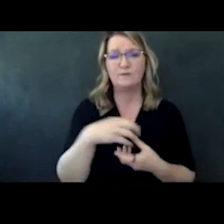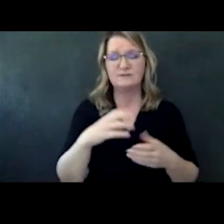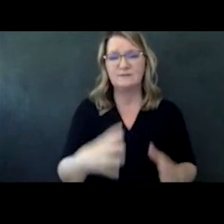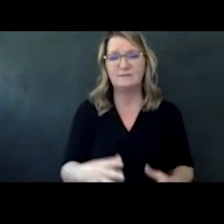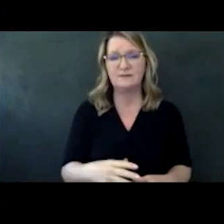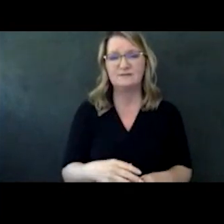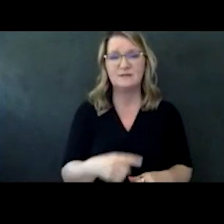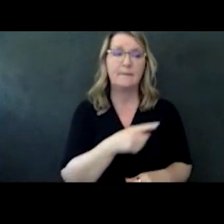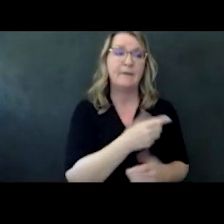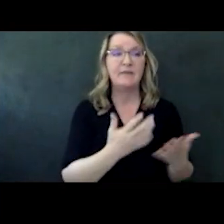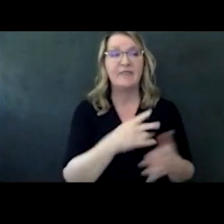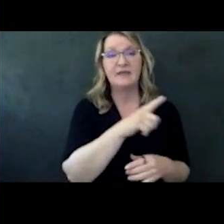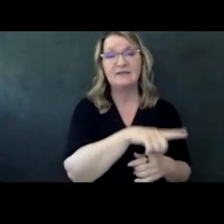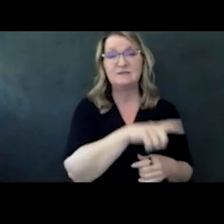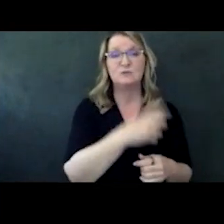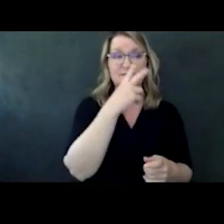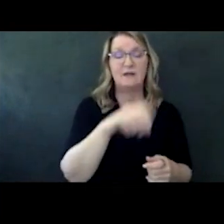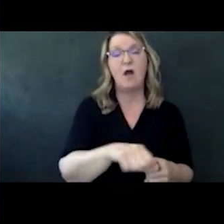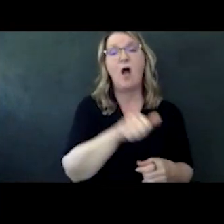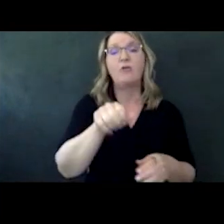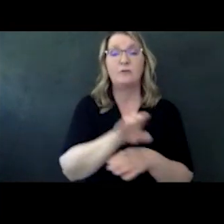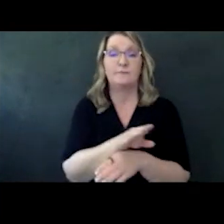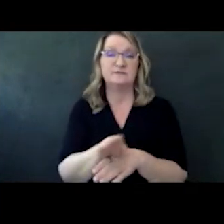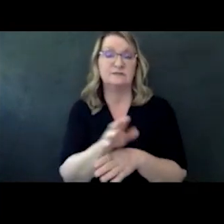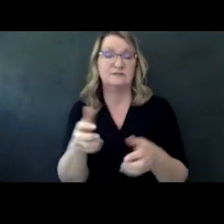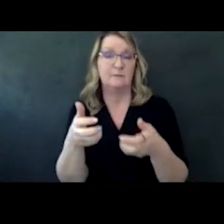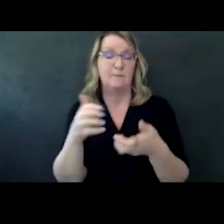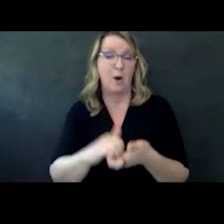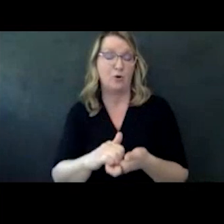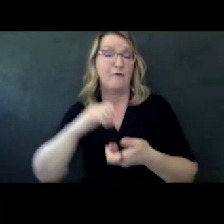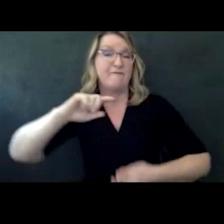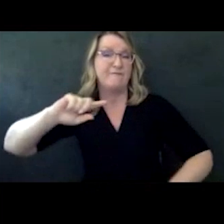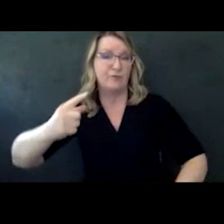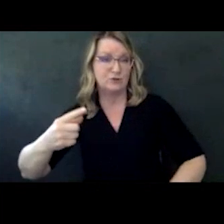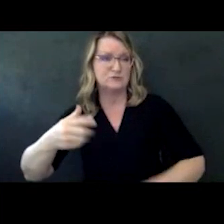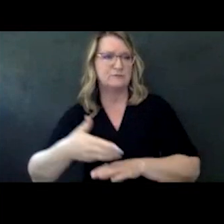just need to see another business partner with you first before deciding it's a good fit for